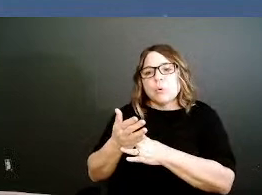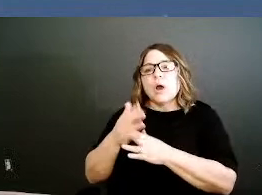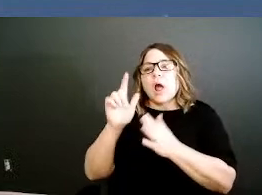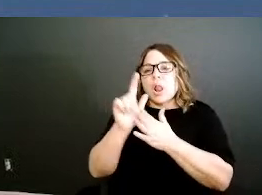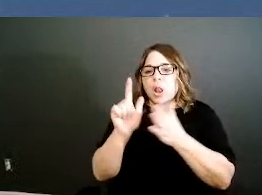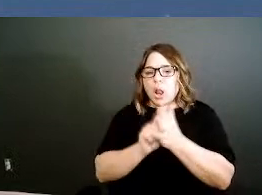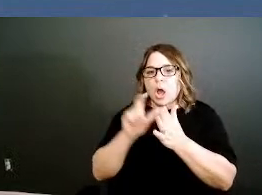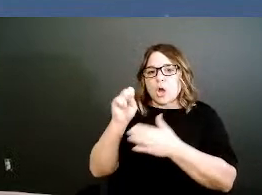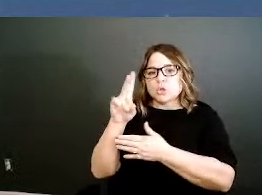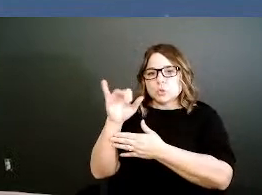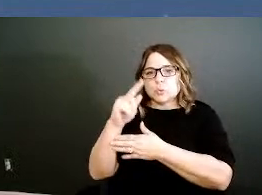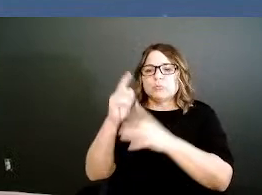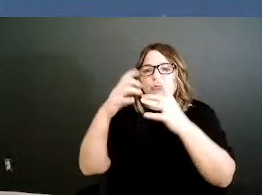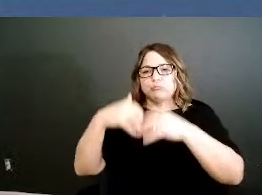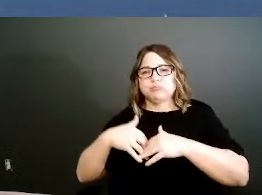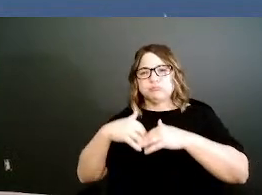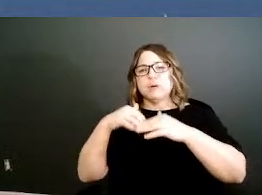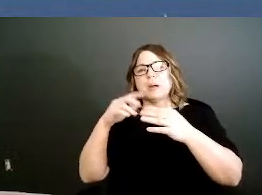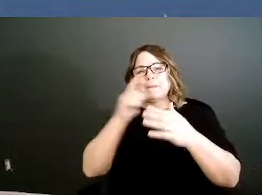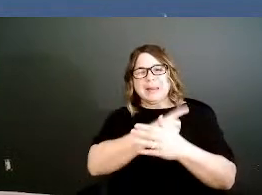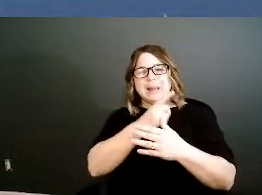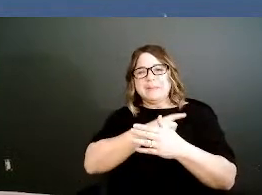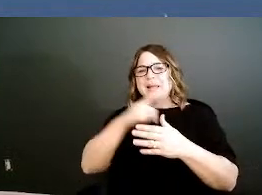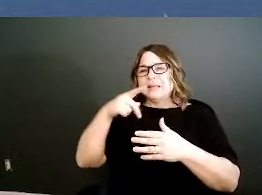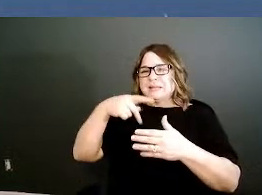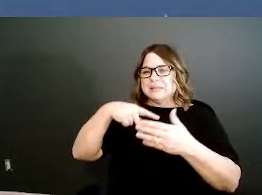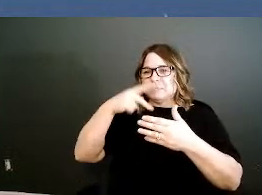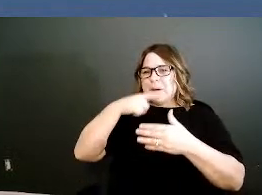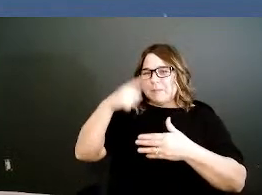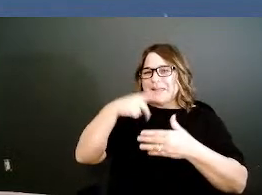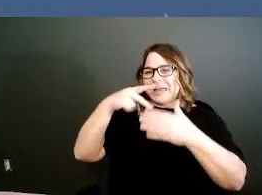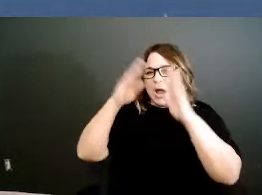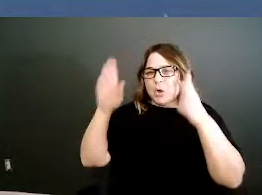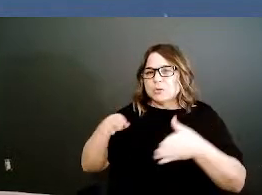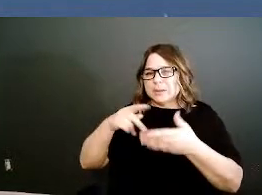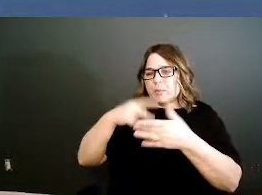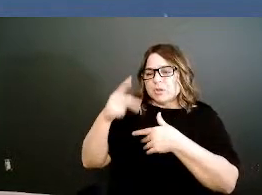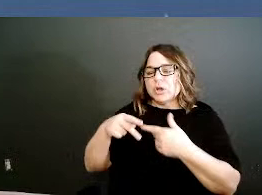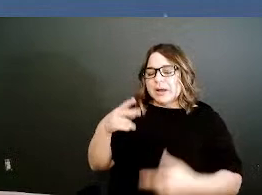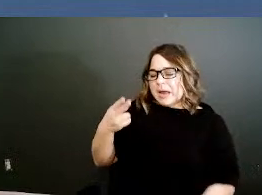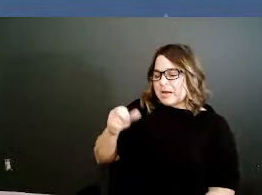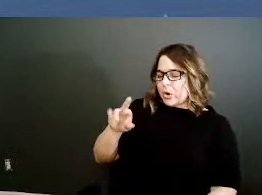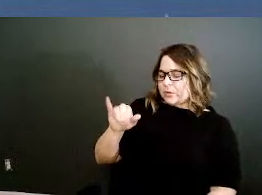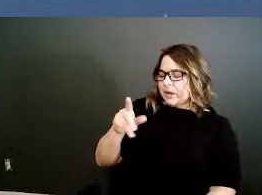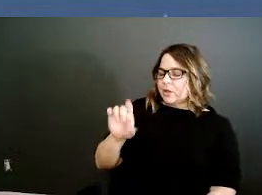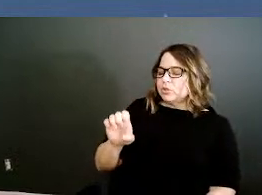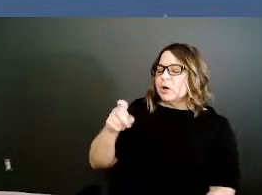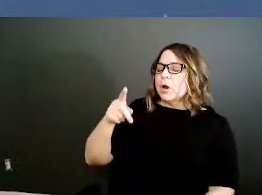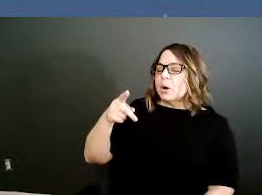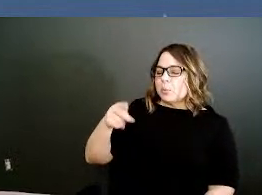TOE IT'S A COMMUNITY TO NEEDS RENEWED PUBLIC INVESTMENTS. PLEASE CONSIDER FUNDING HARNT AJ PARK.